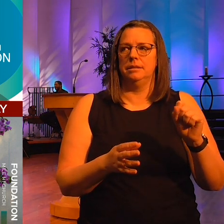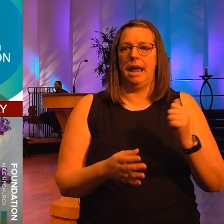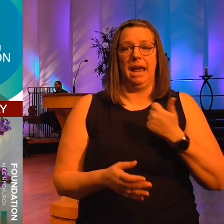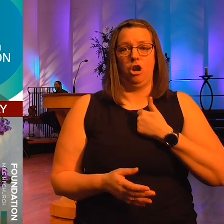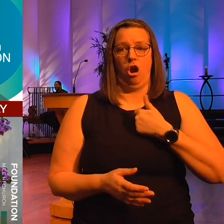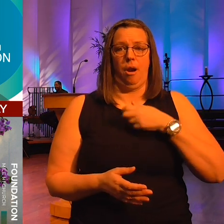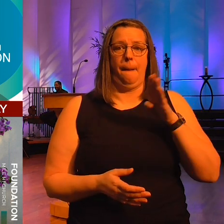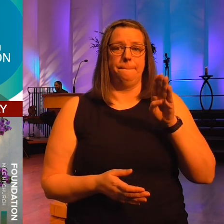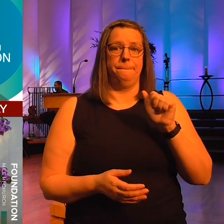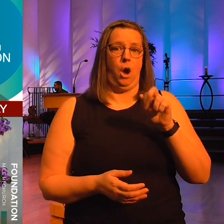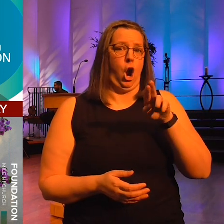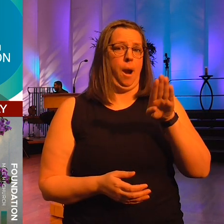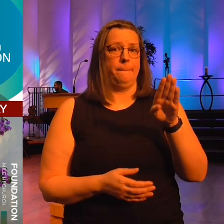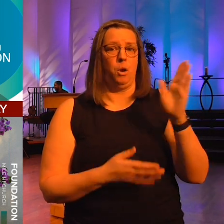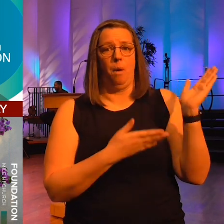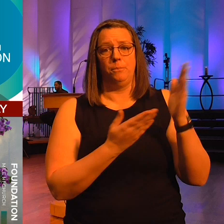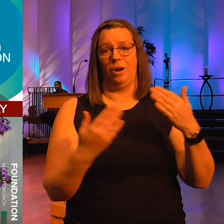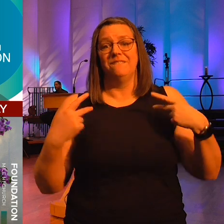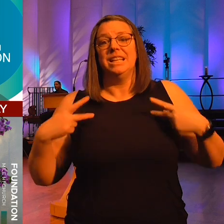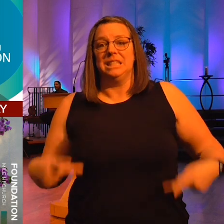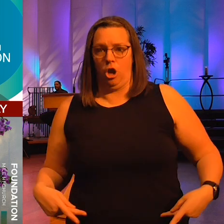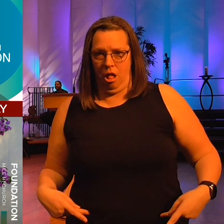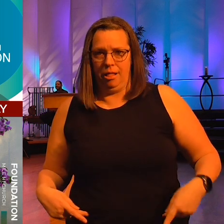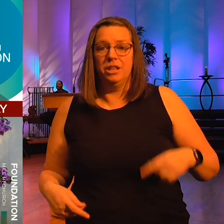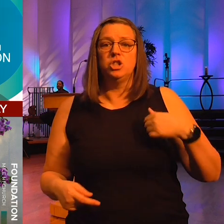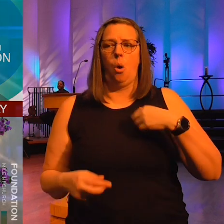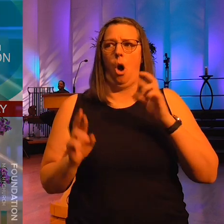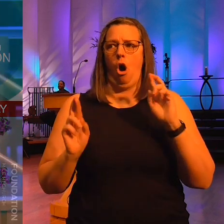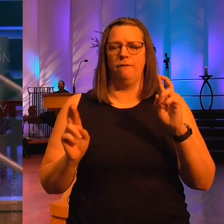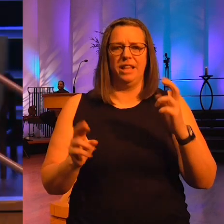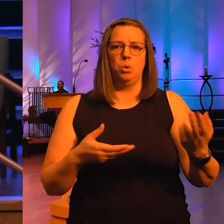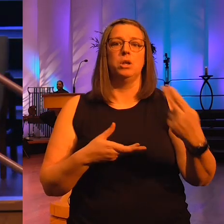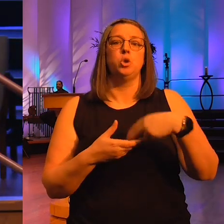physical wellness so I sure hope you'll you'll join us for this and also for those of you that